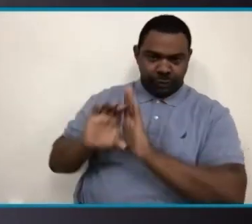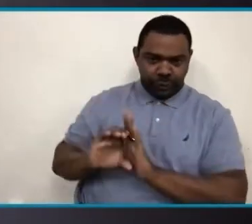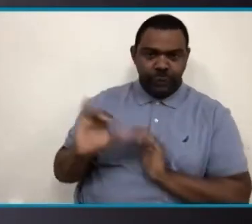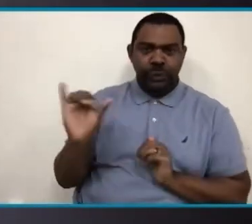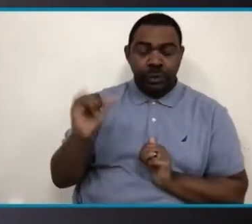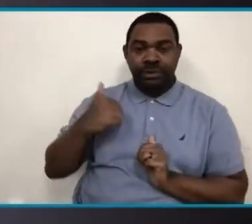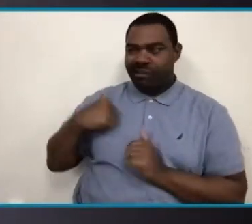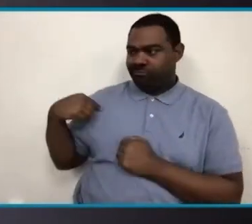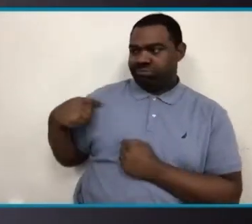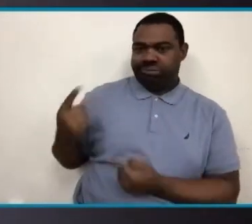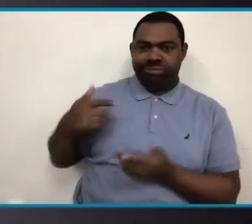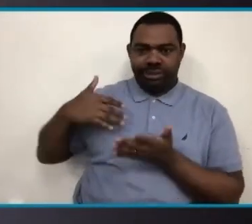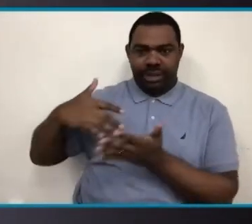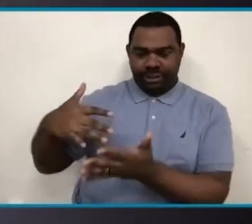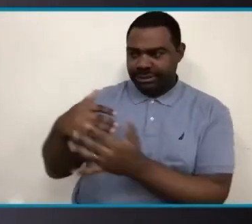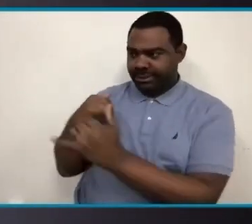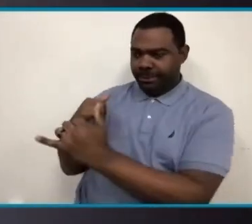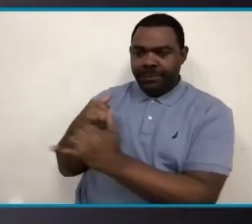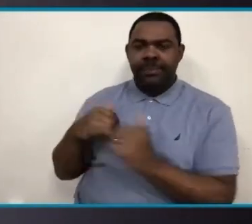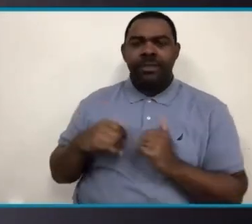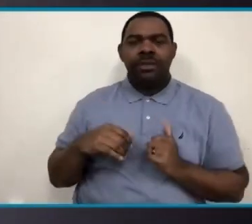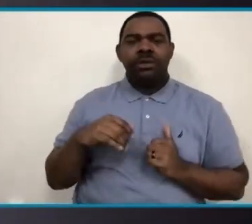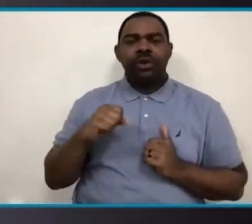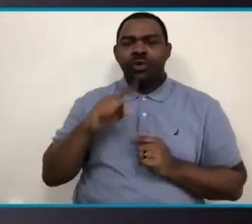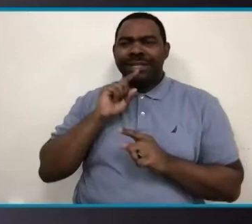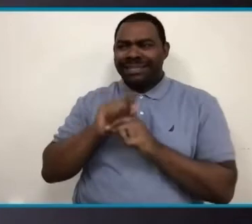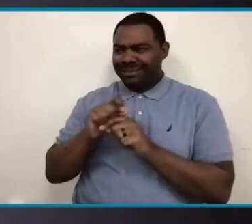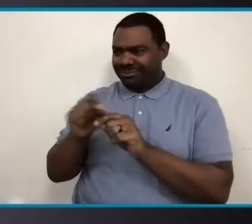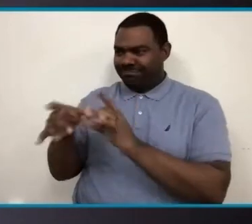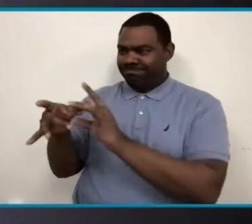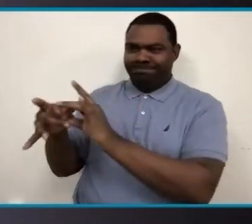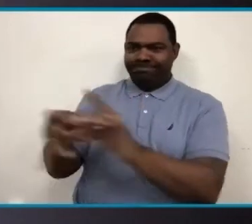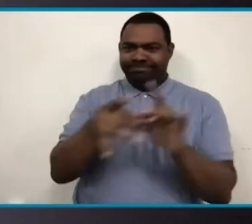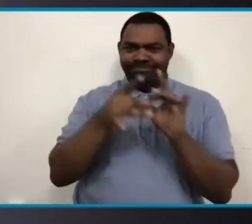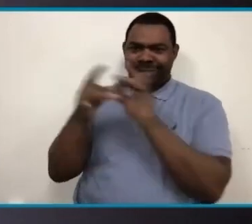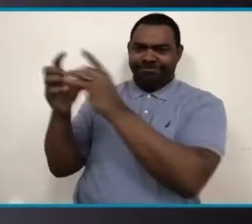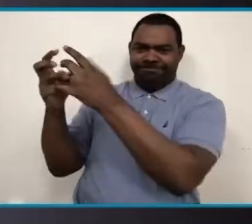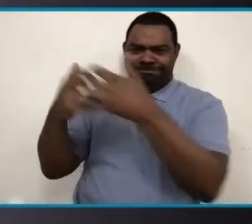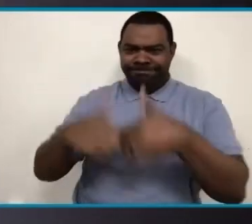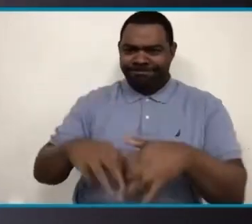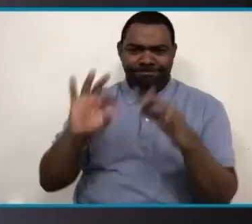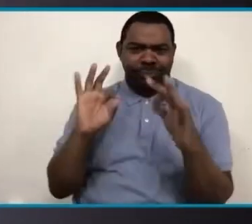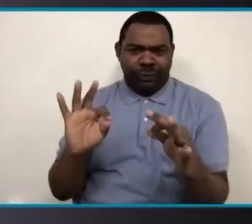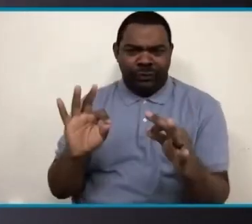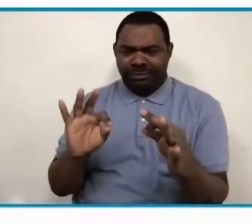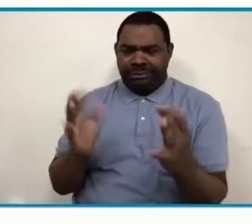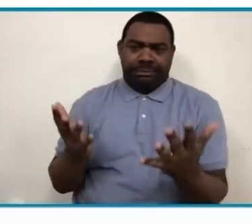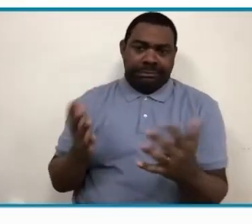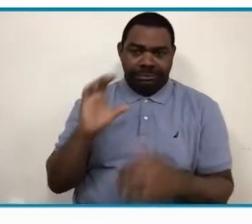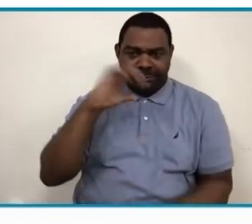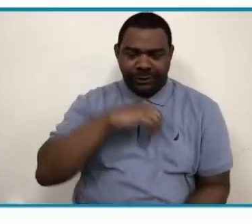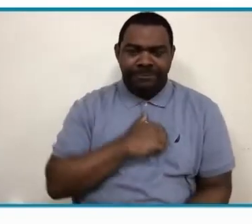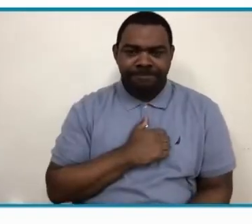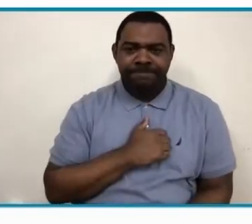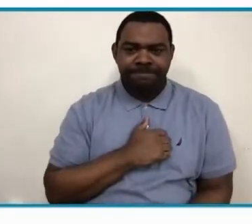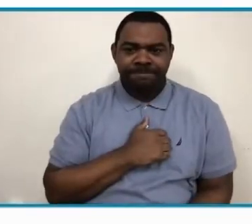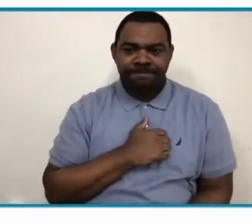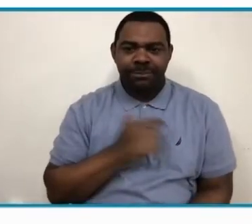So it kind of just all came together and fell together nicely in that way. That's great, Dr. Story.